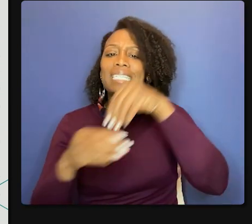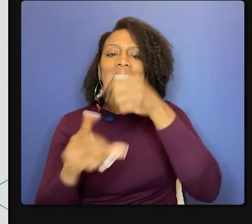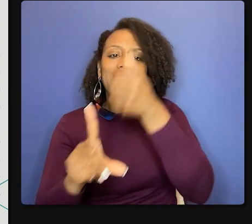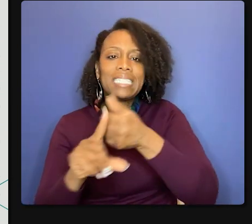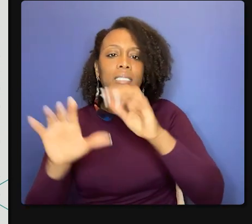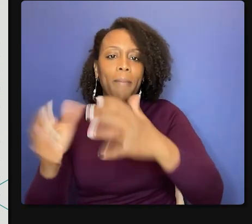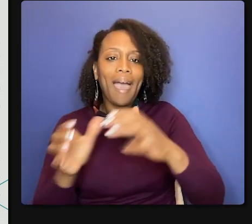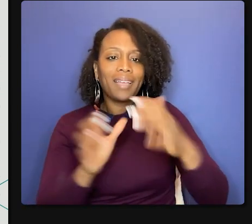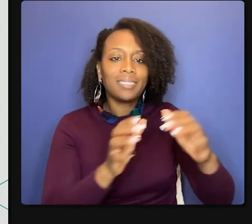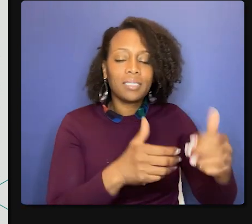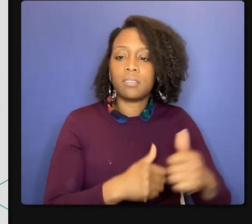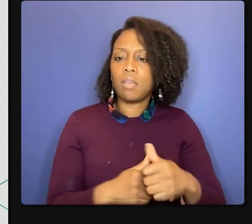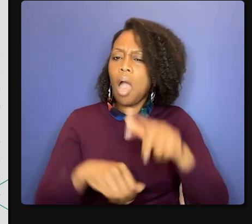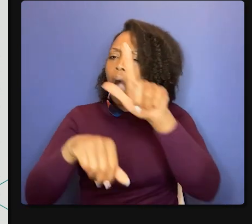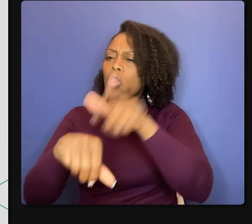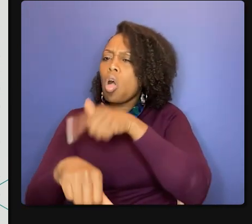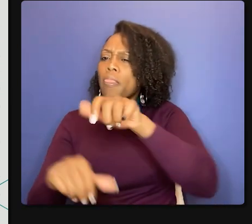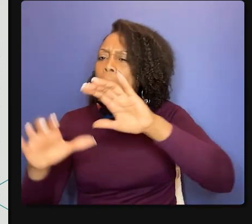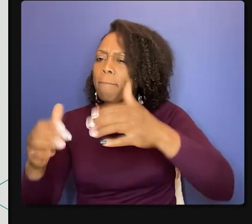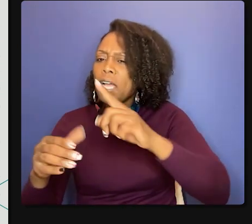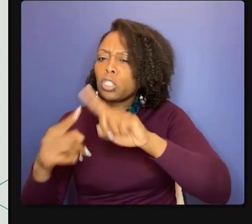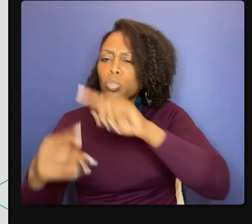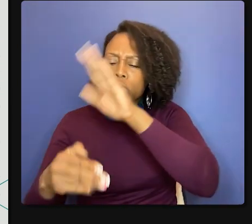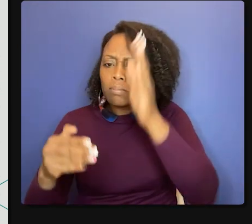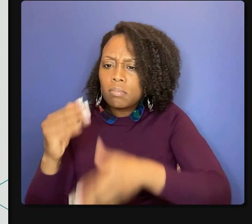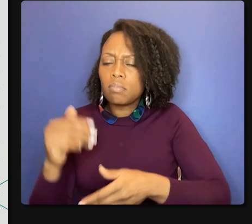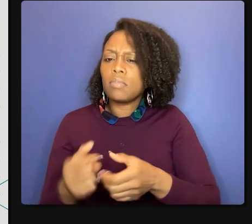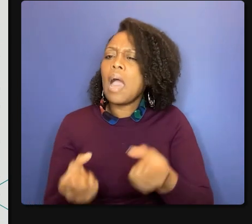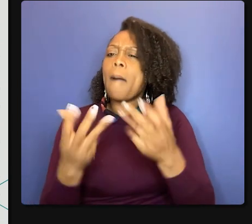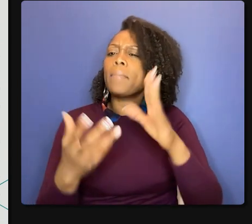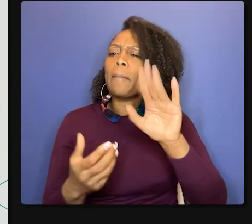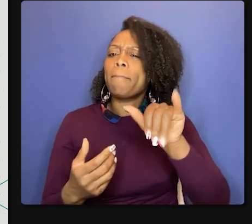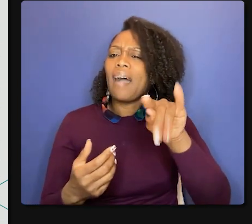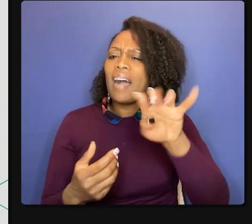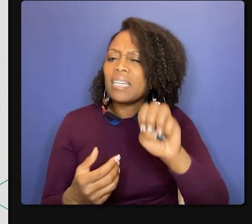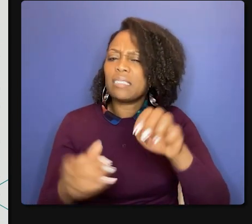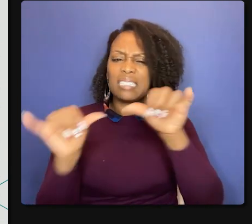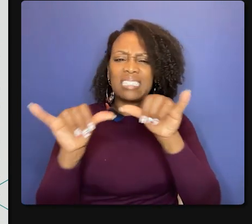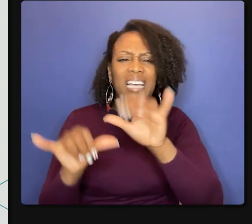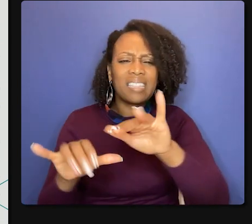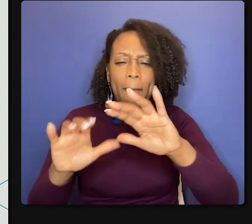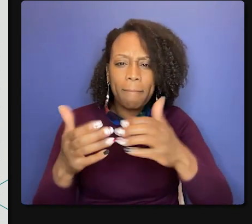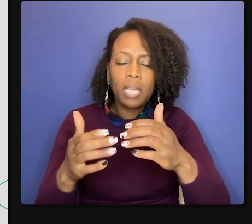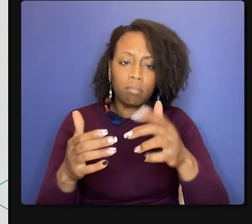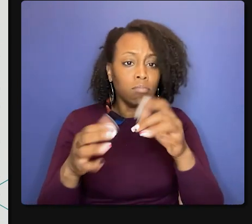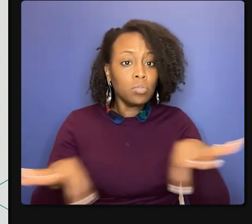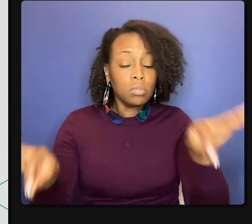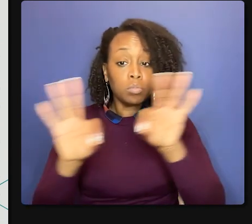so you can see things like the number of requests in each batch. You can see how long the batch took and even the total number of bytes,